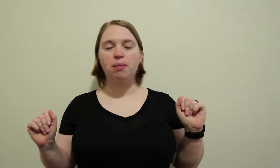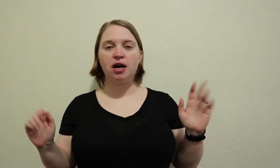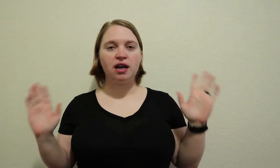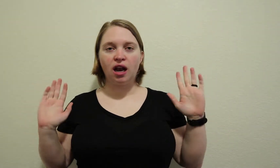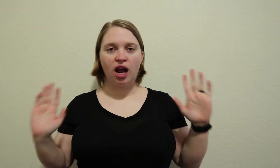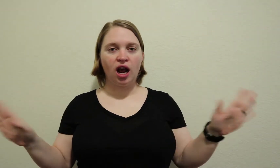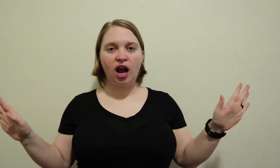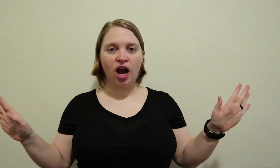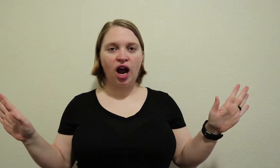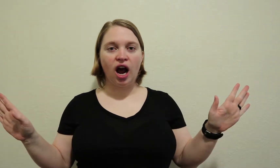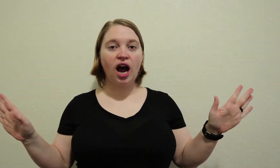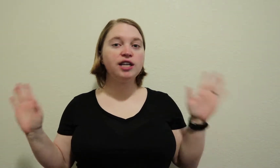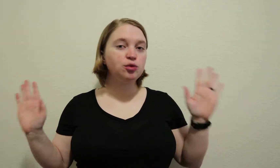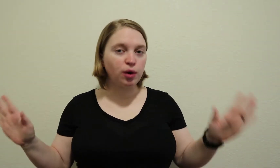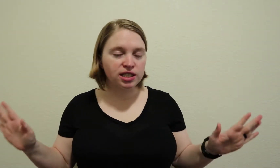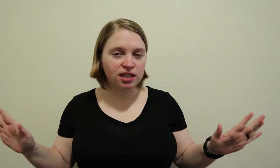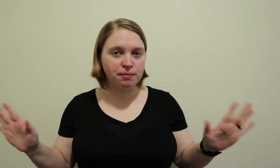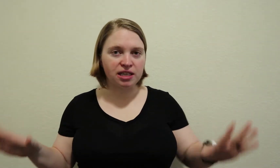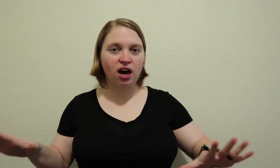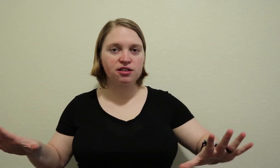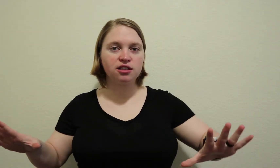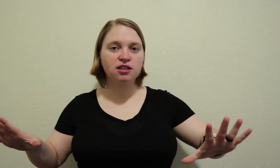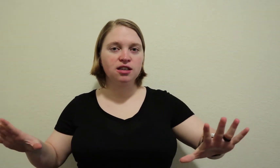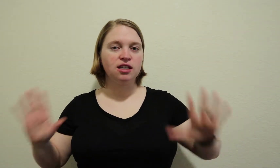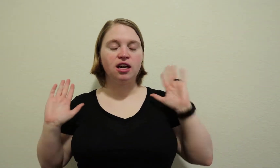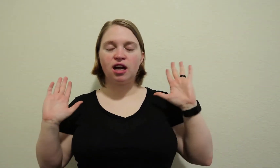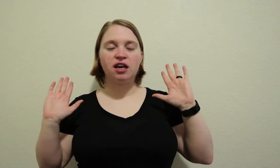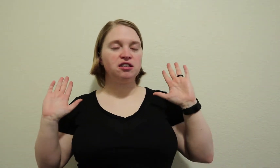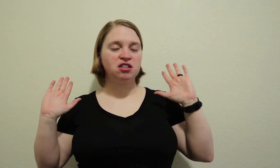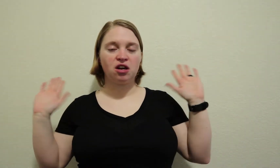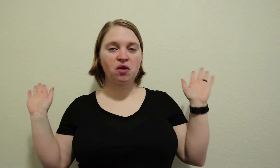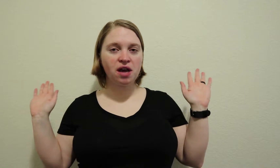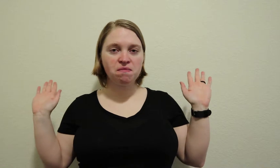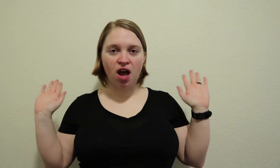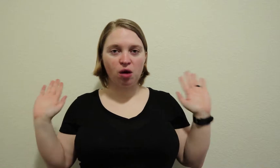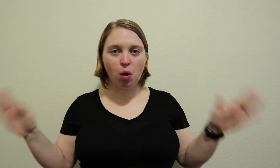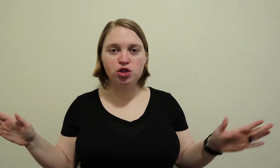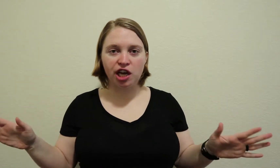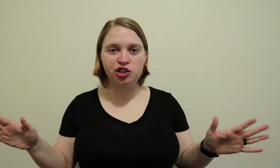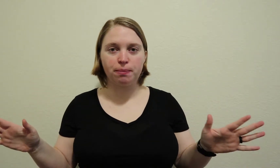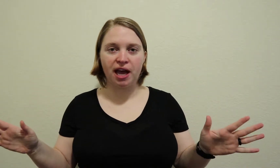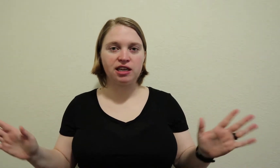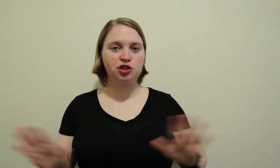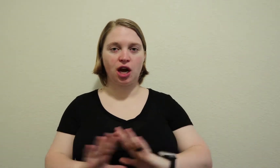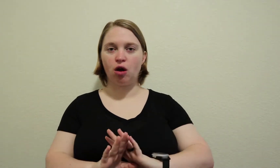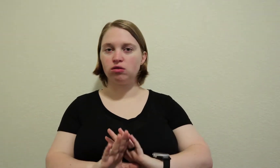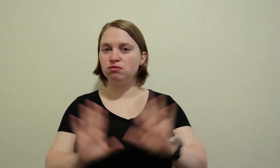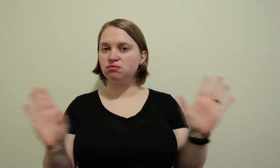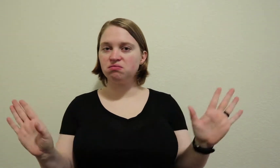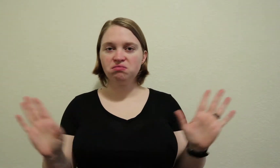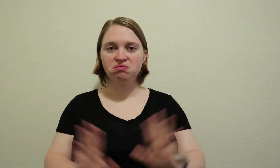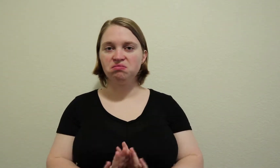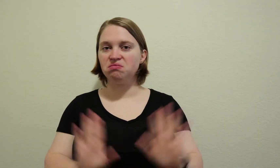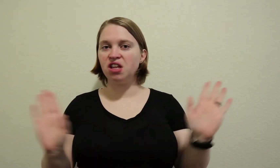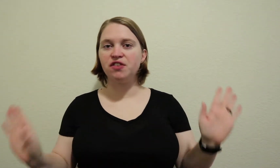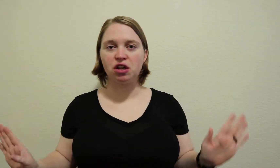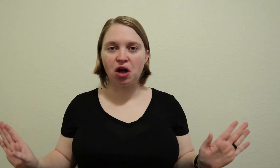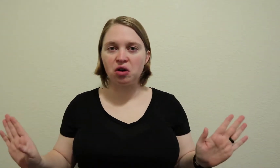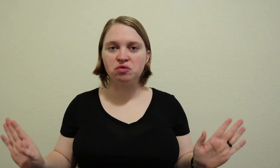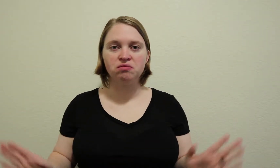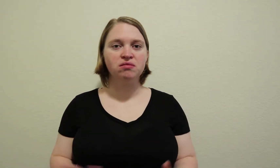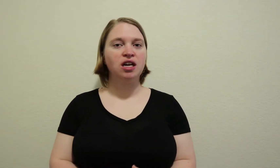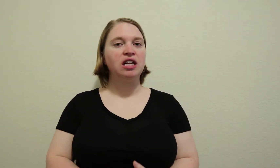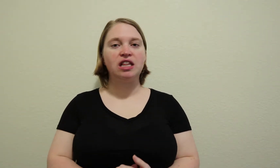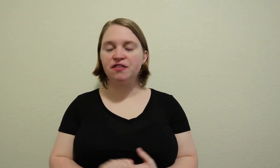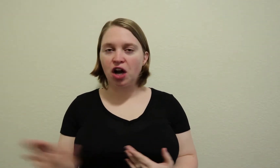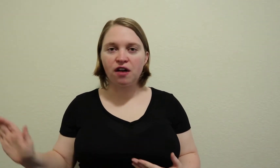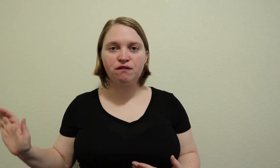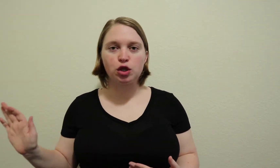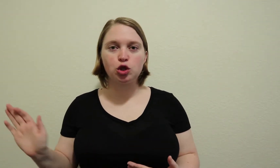but I trusted my doctor and I said okay, I won't change the bandage, I'll leave it alone, leave it on for two